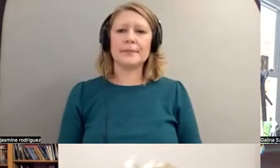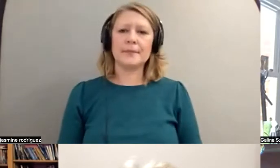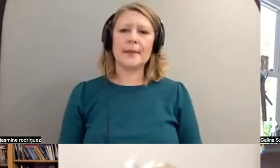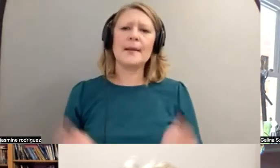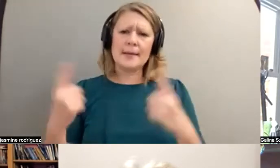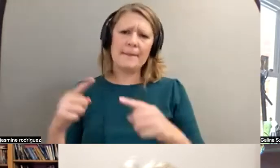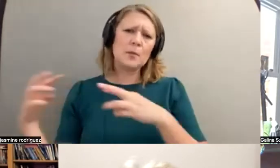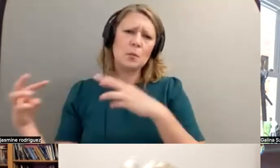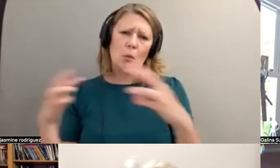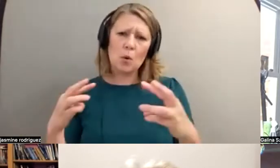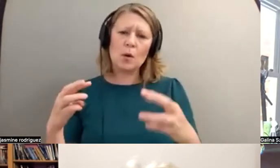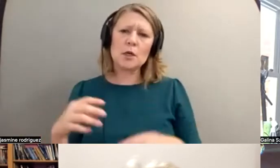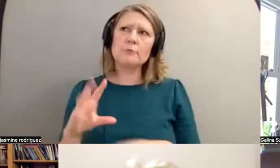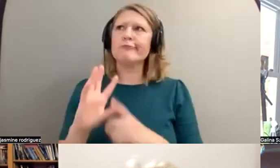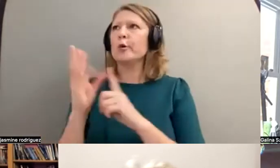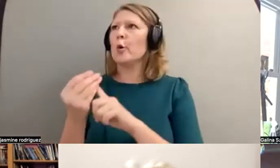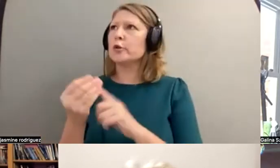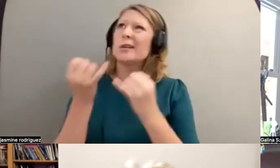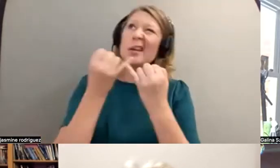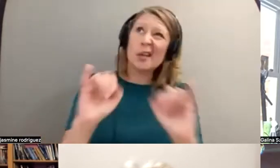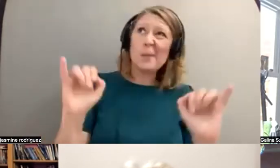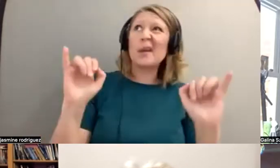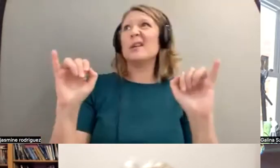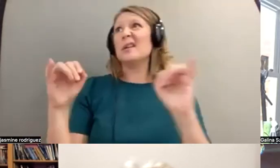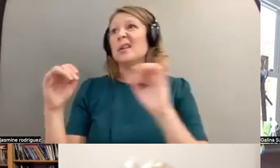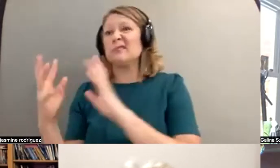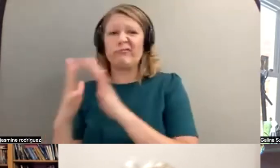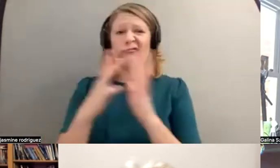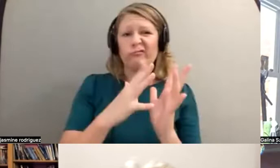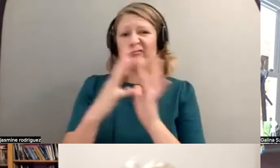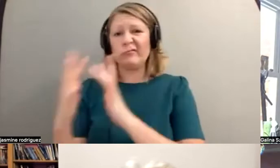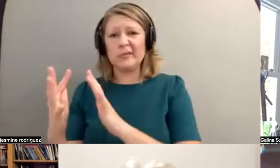um independence war. And the-- this,